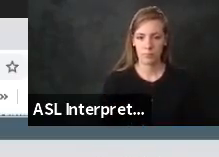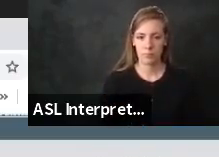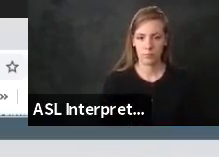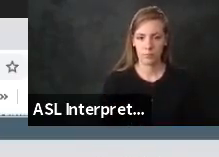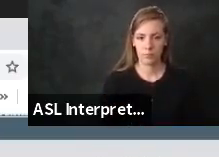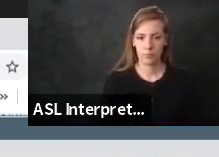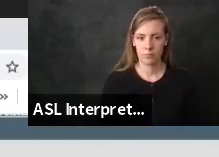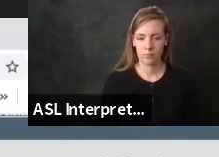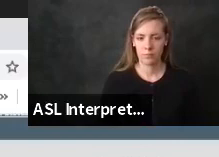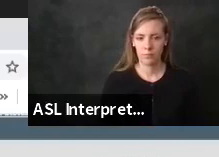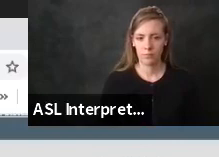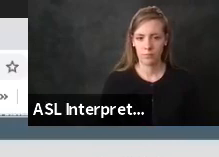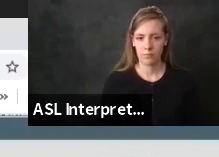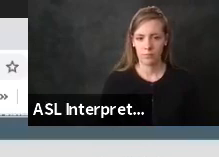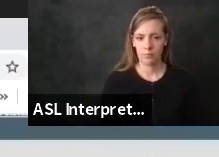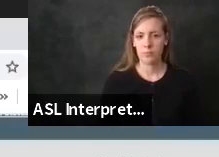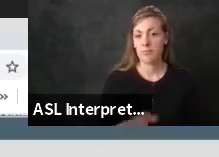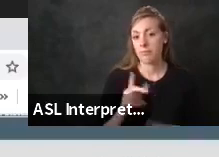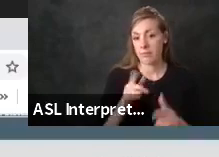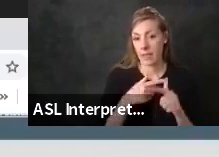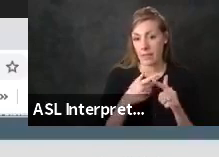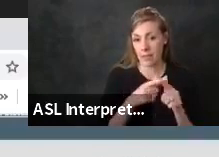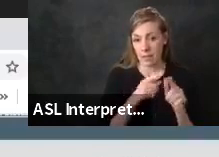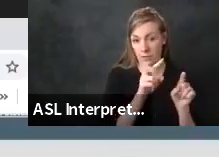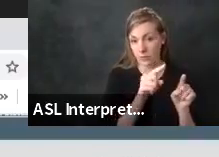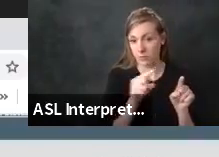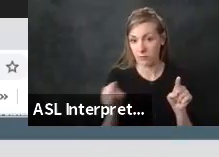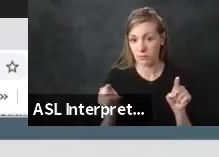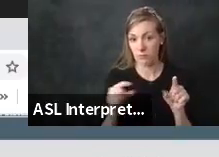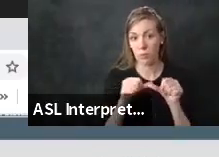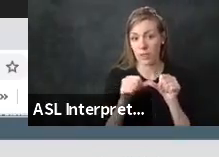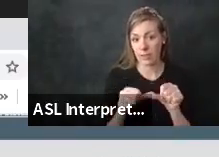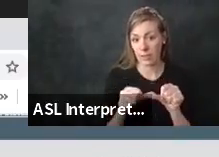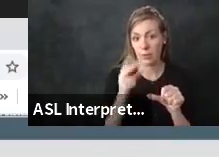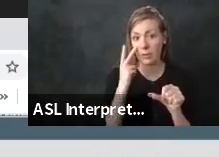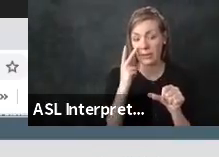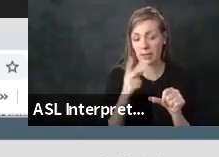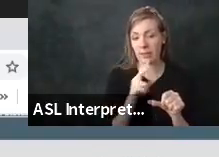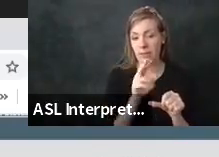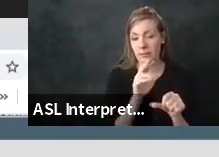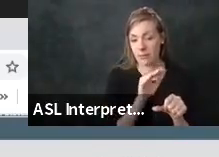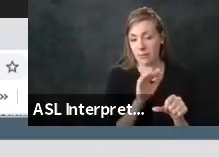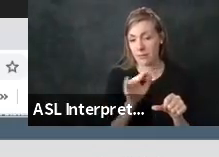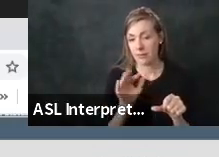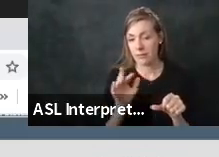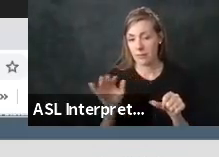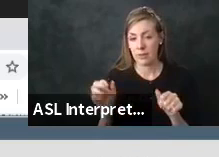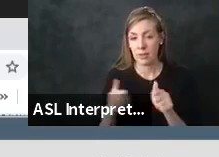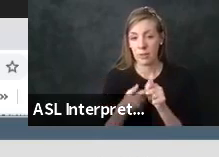And then we continue to see majority of cases occurring.